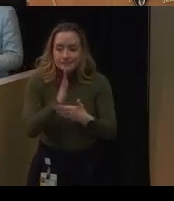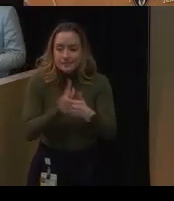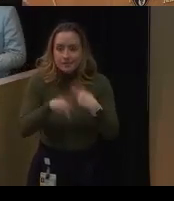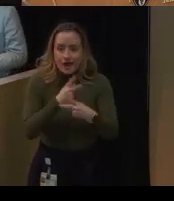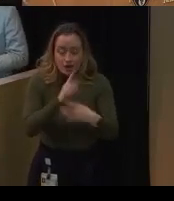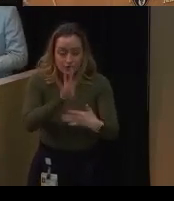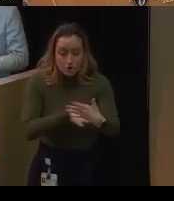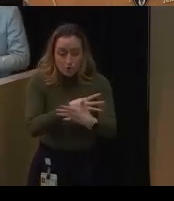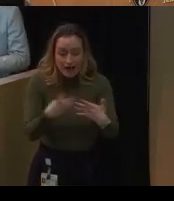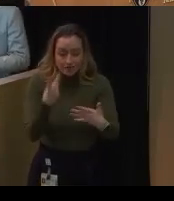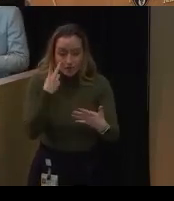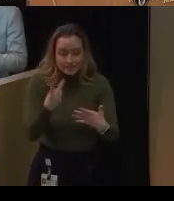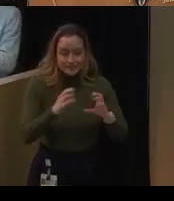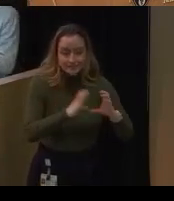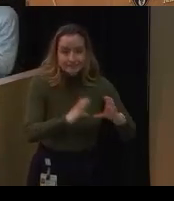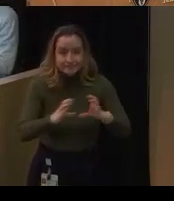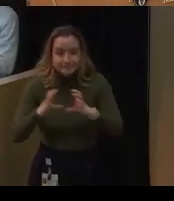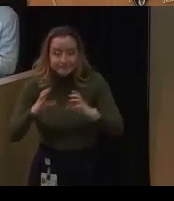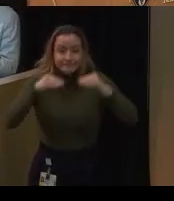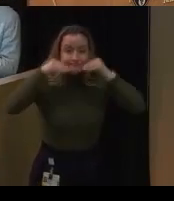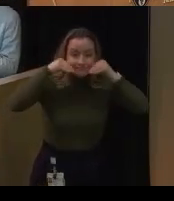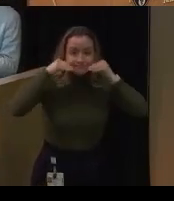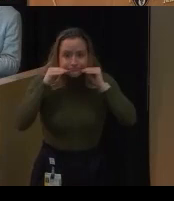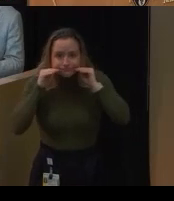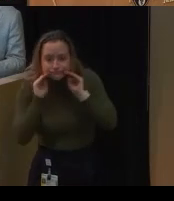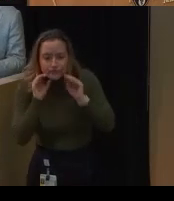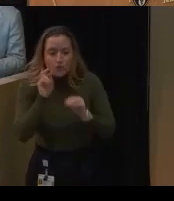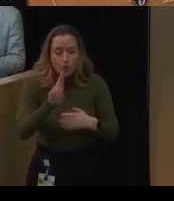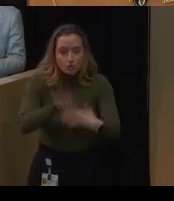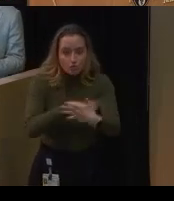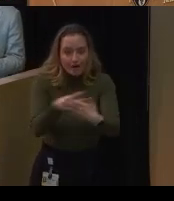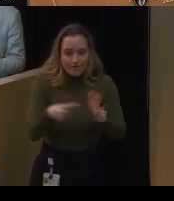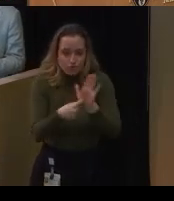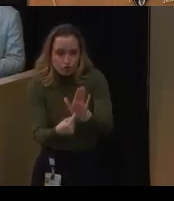understood by the participant and then using that neurofeedback the individual has an opportunity